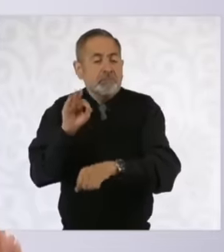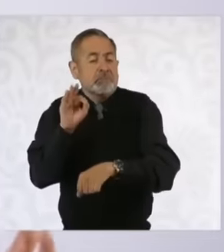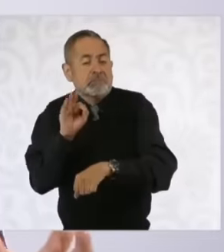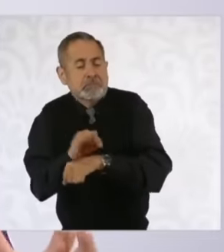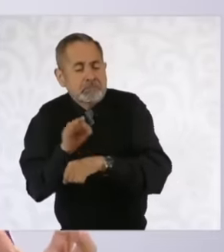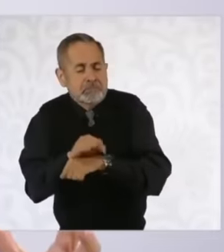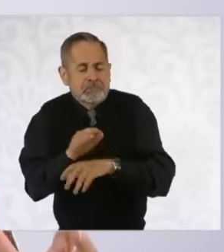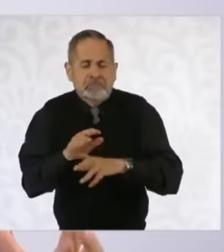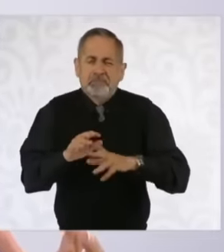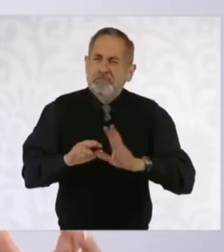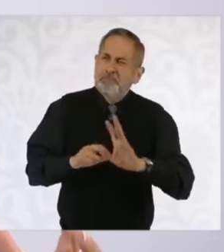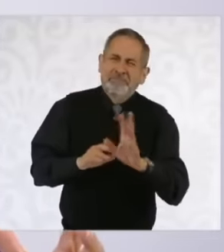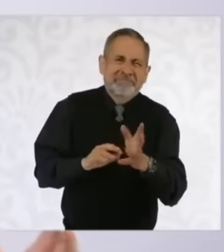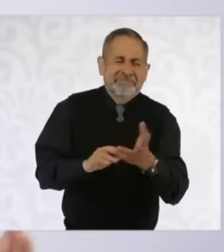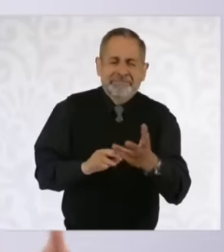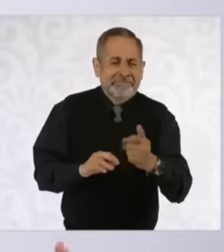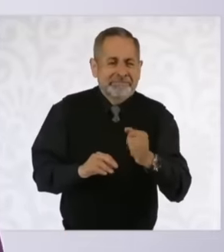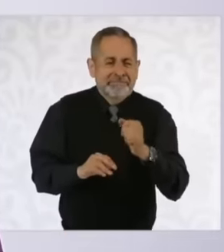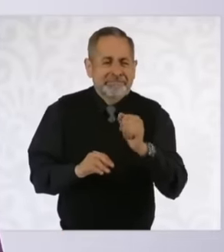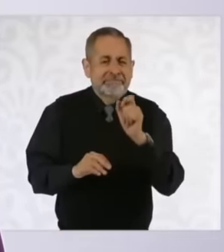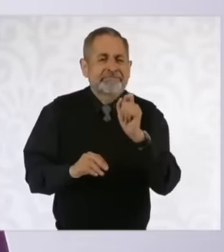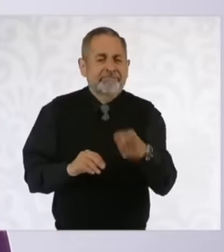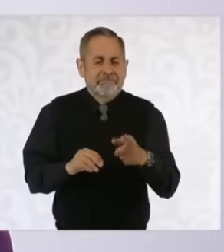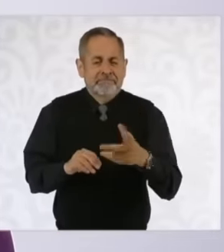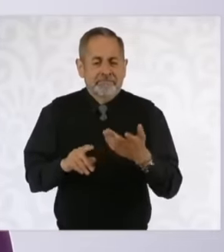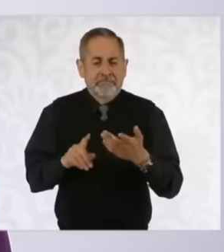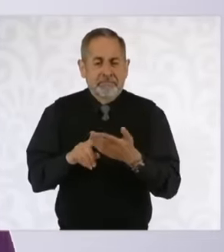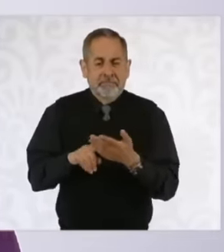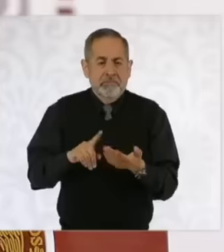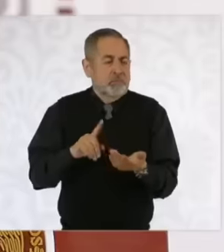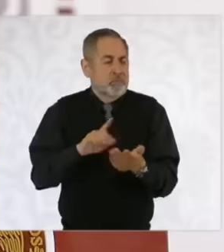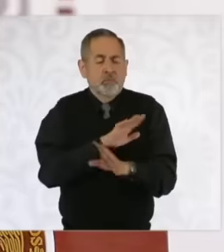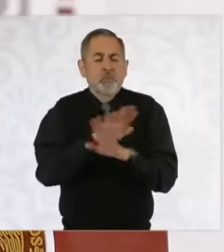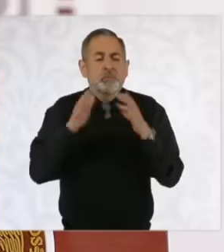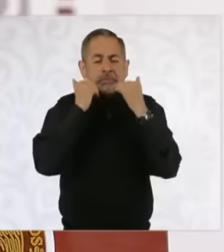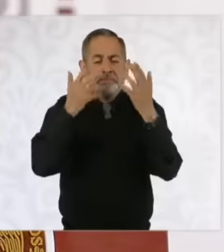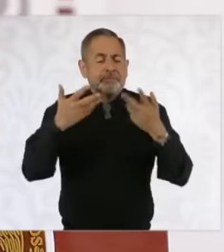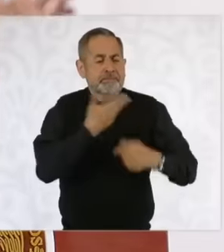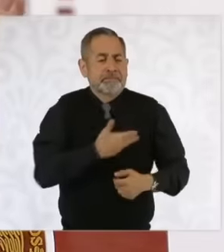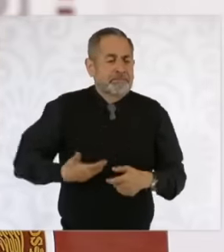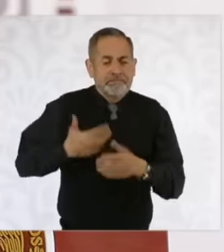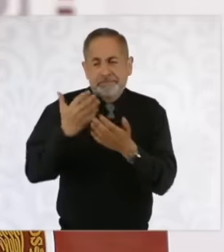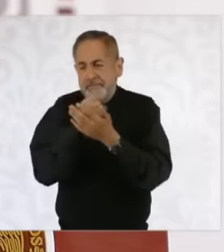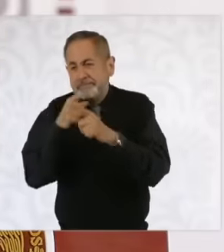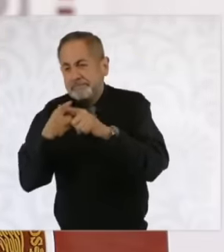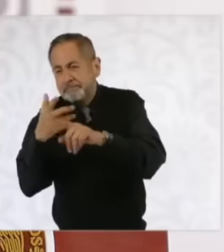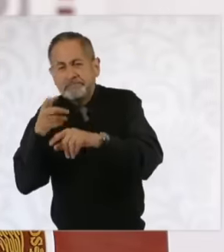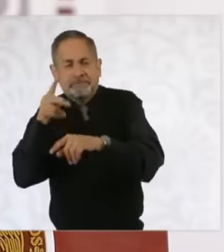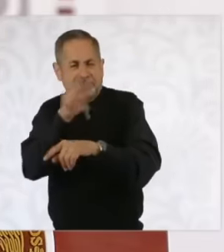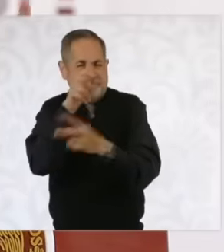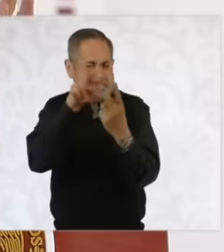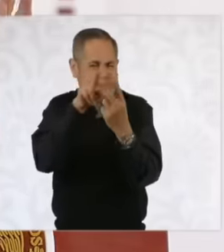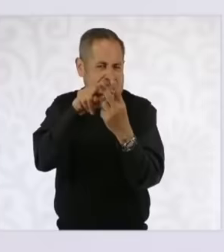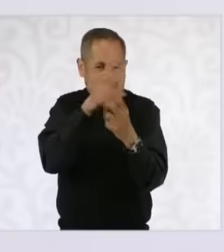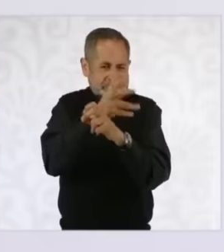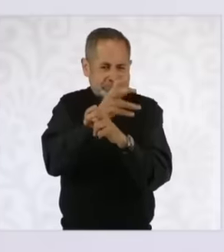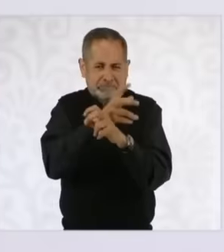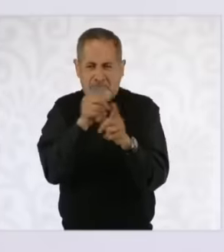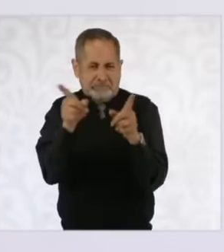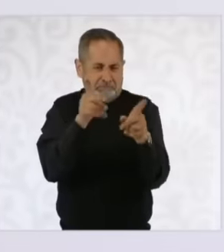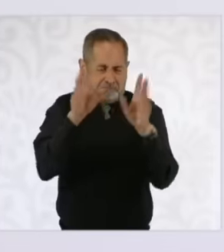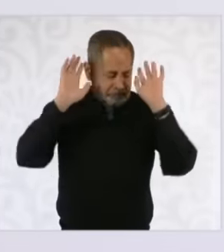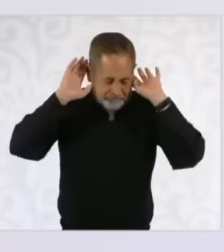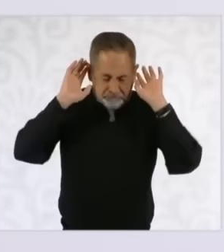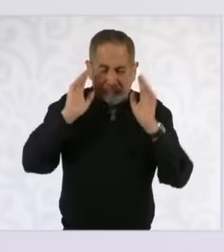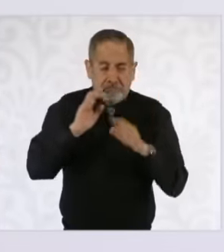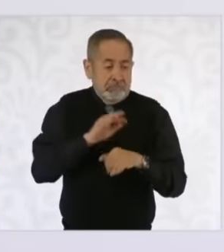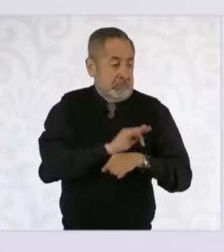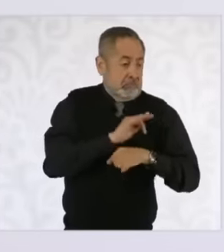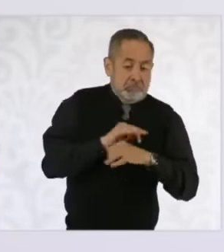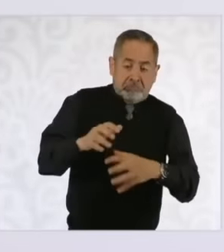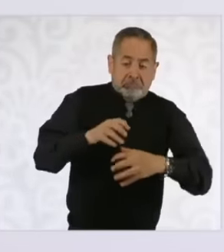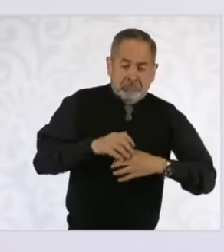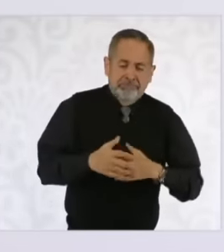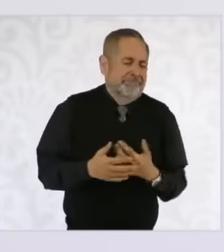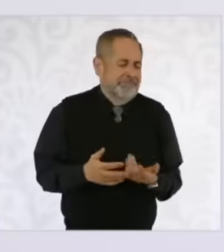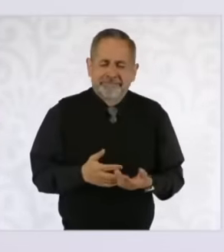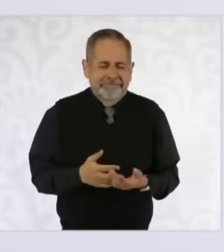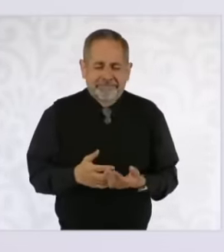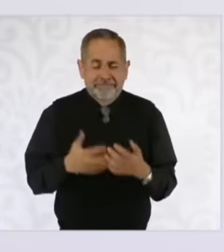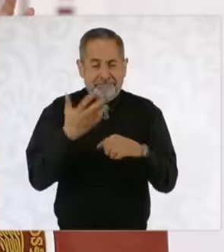is uh of any of the presidents that wins that everything that the United States produces